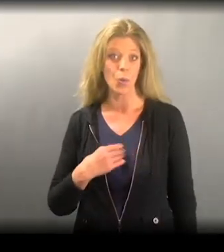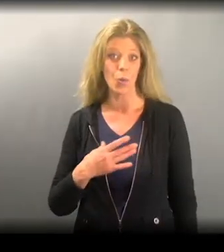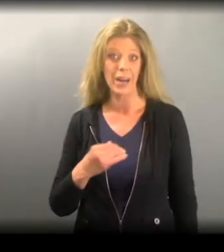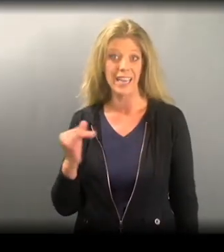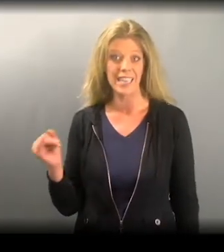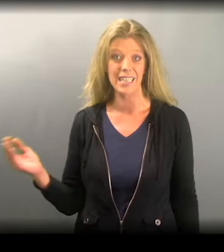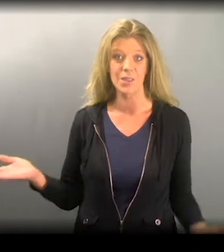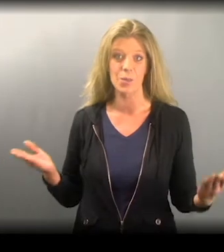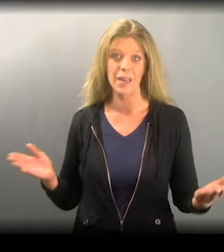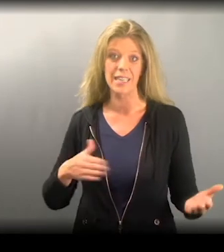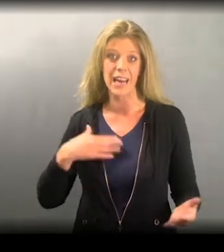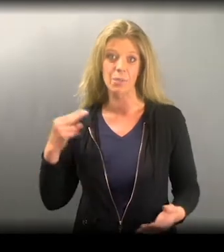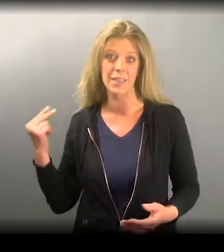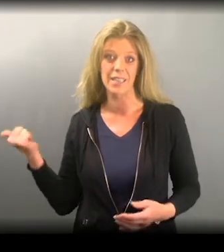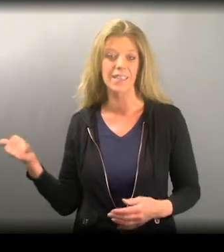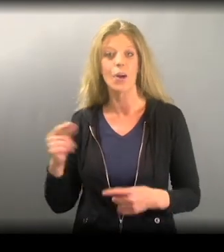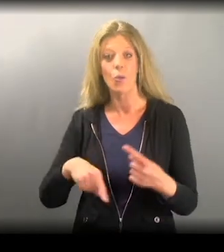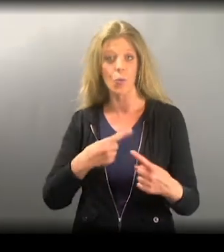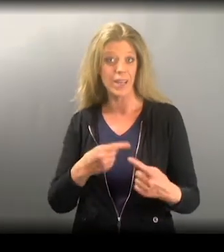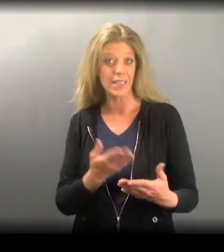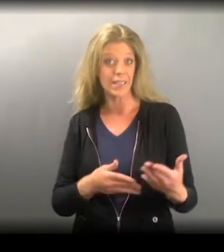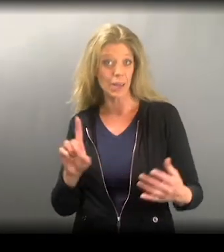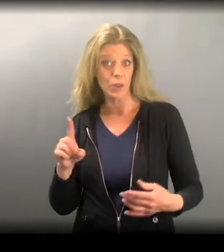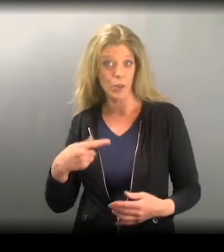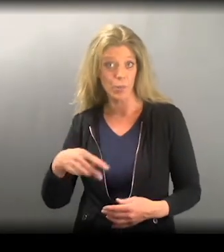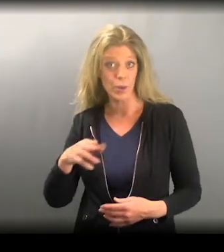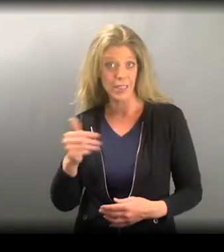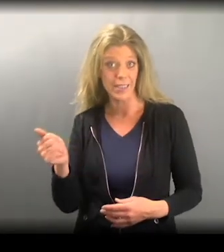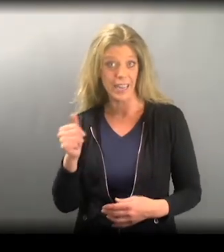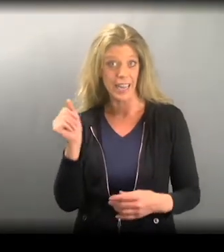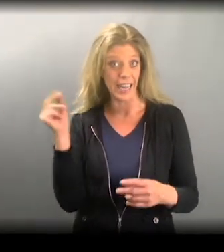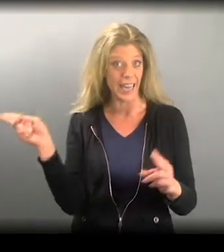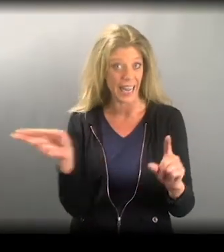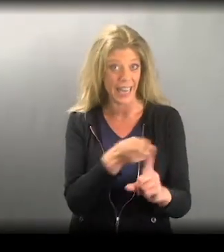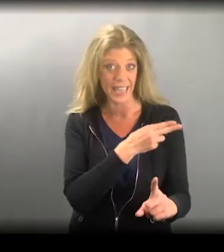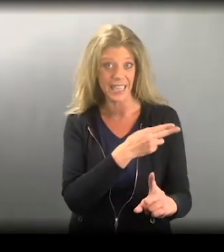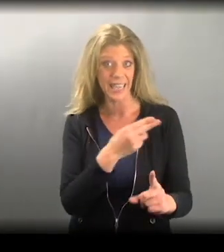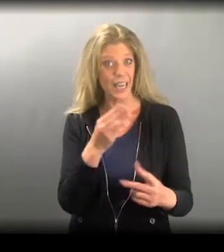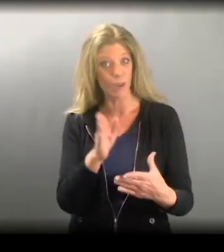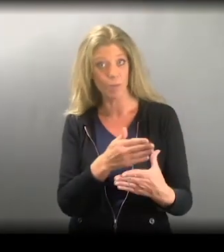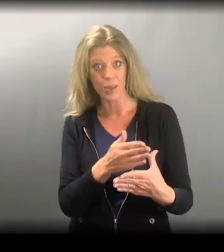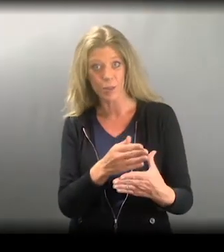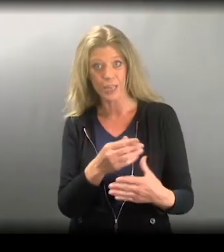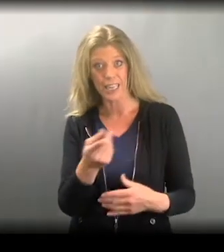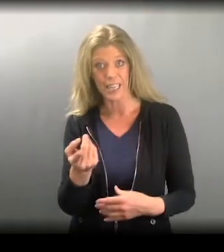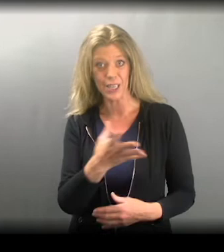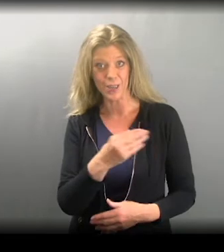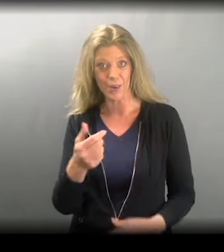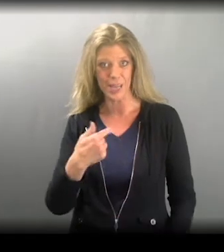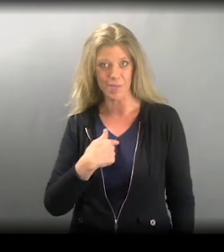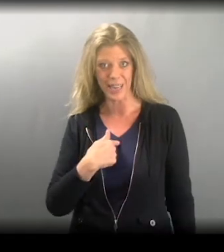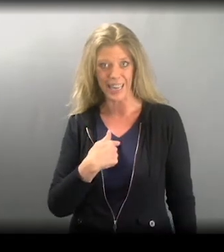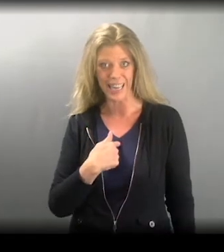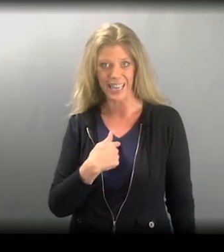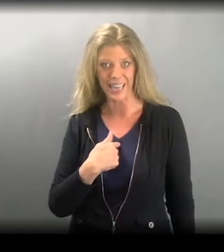White White is White is what White is what happens White is what happens when White is what happens when someone White is what happens when someone puts White is what happens when someone puts a White is what happens when someone puts a hit White is what happens when someone puts a hit between White is what happens when someone puts a hit between you White is what happens when someone puts a hit between you and White is what happens when someone puts a hit between you and me.